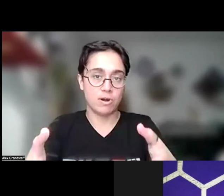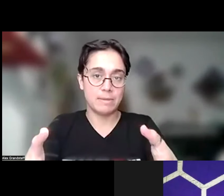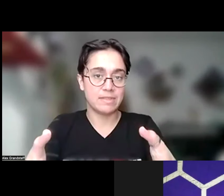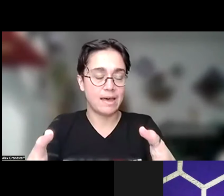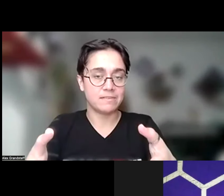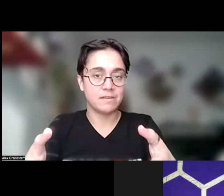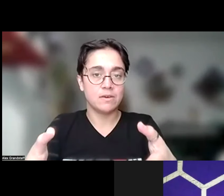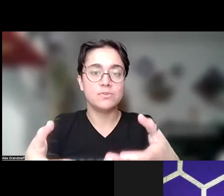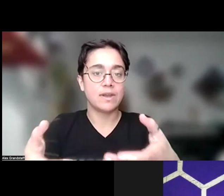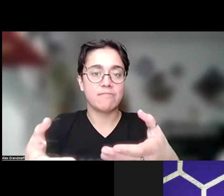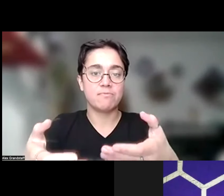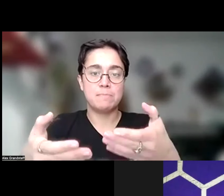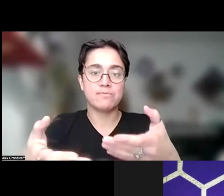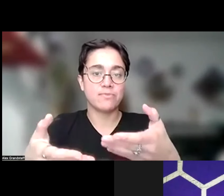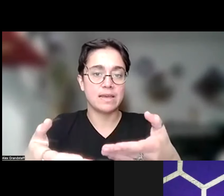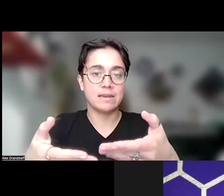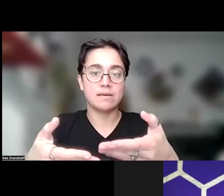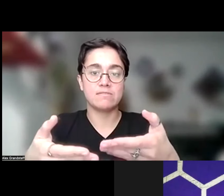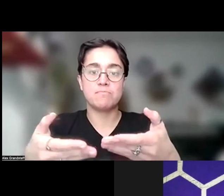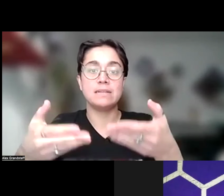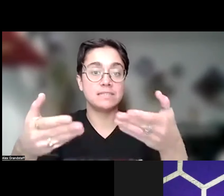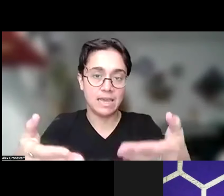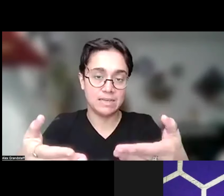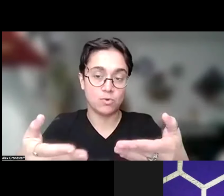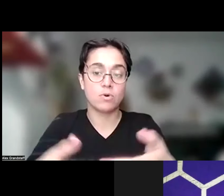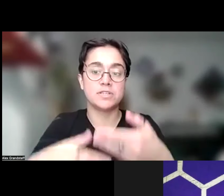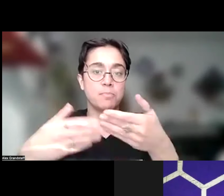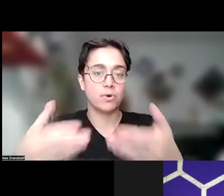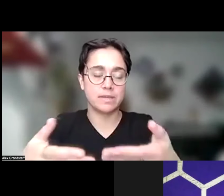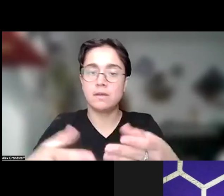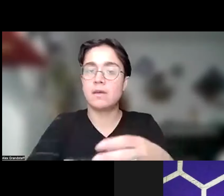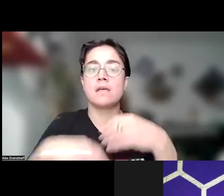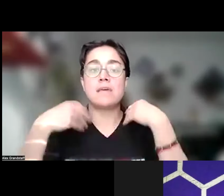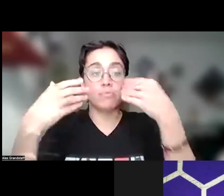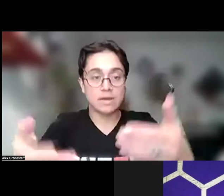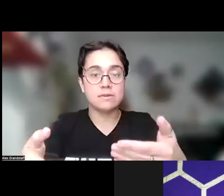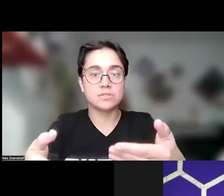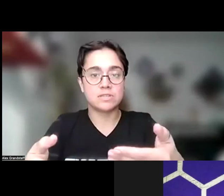Maybe testimonials are gathered and presented by folks who don't have to